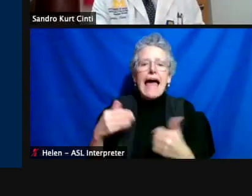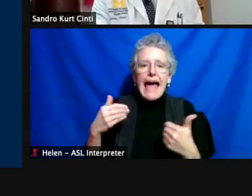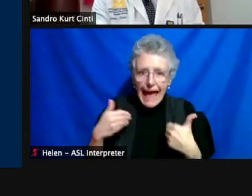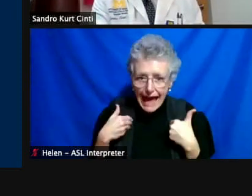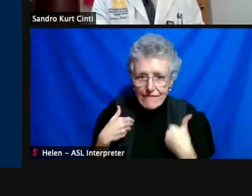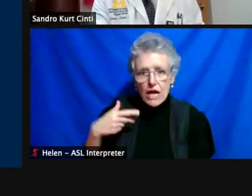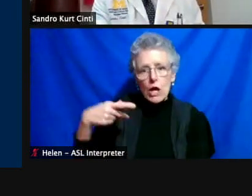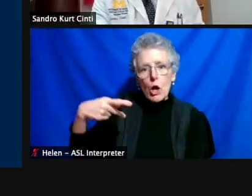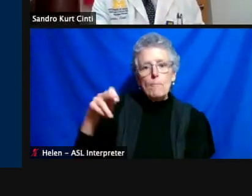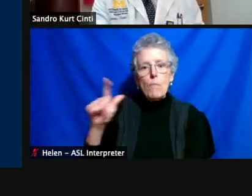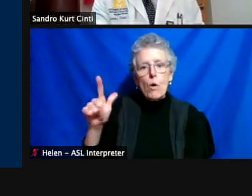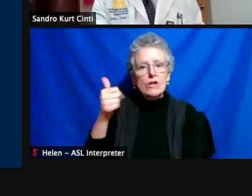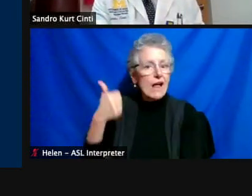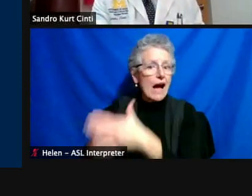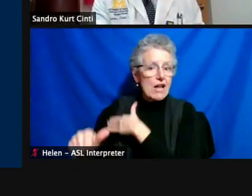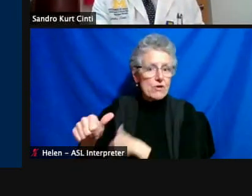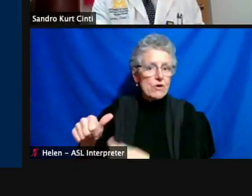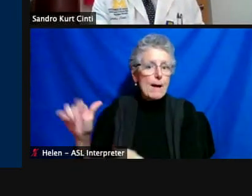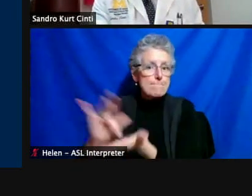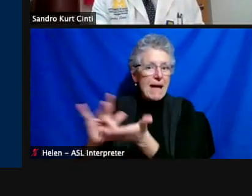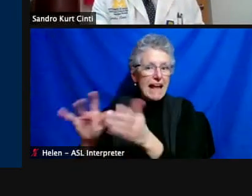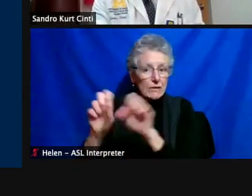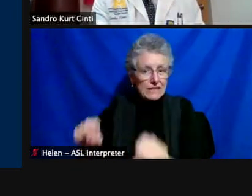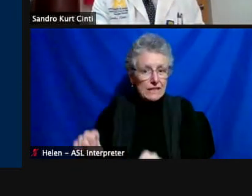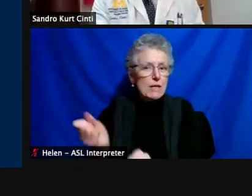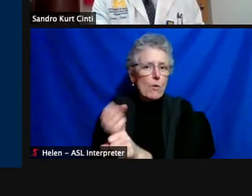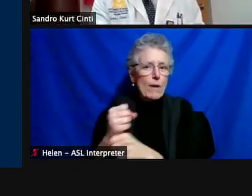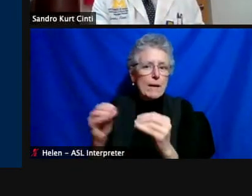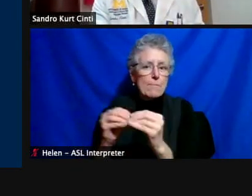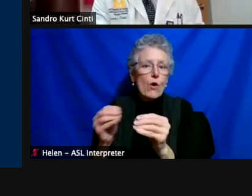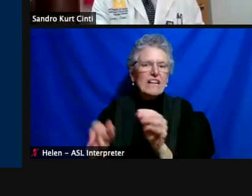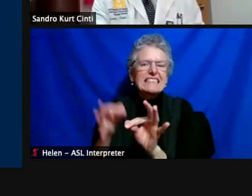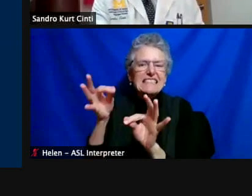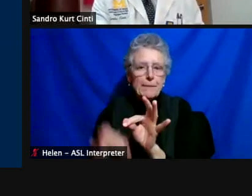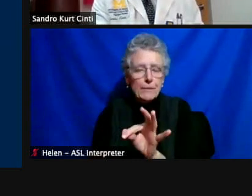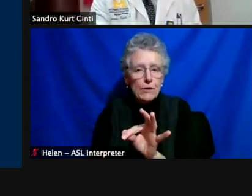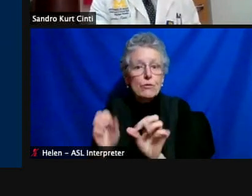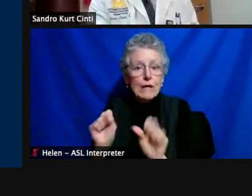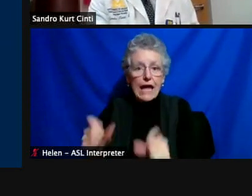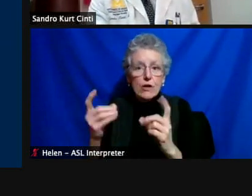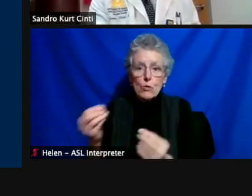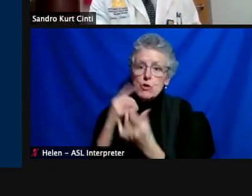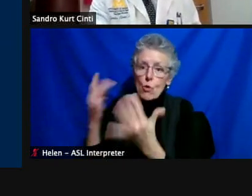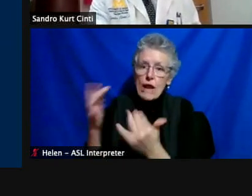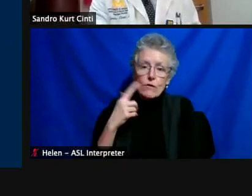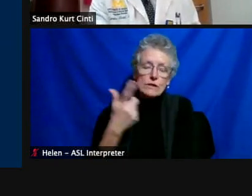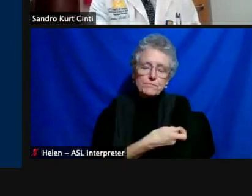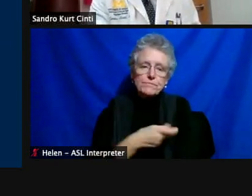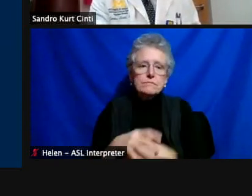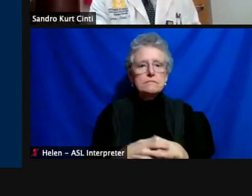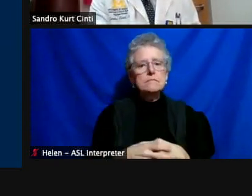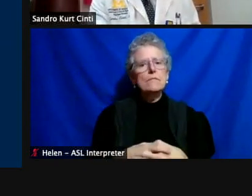So that's something you can do while you're waiting. The next question is where do librarians who have weekly interactions with students